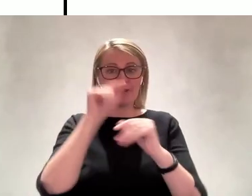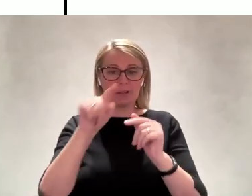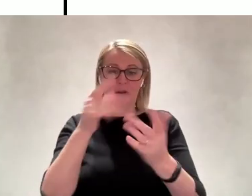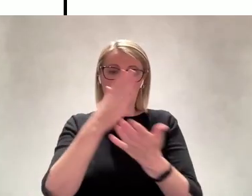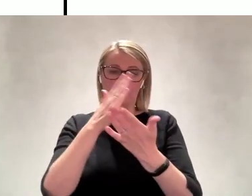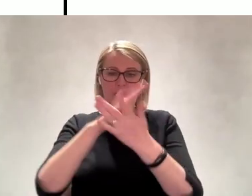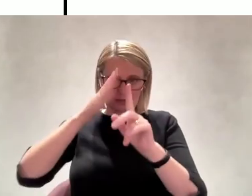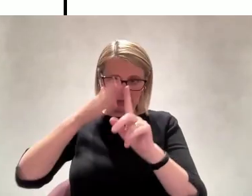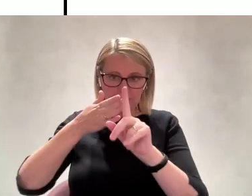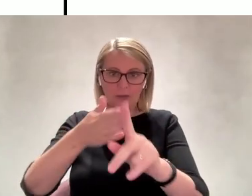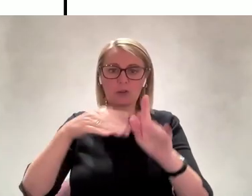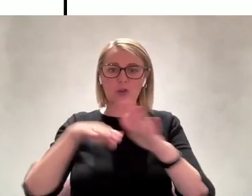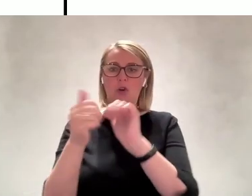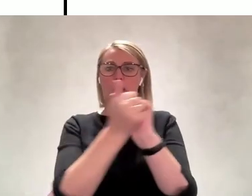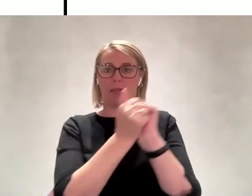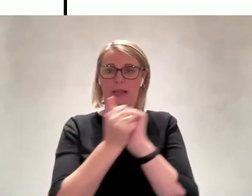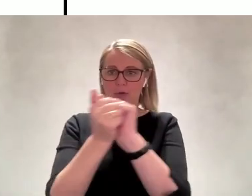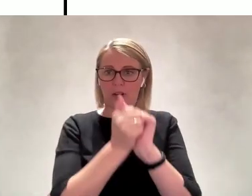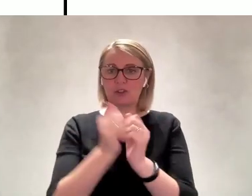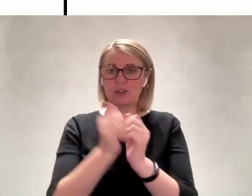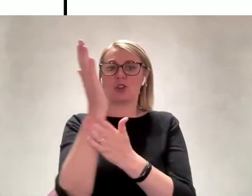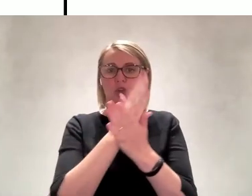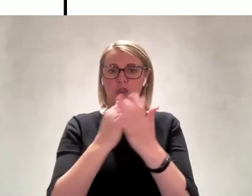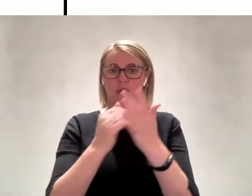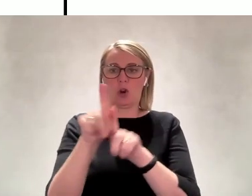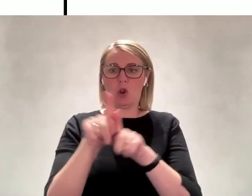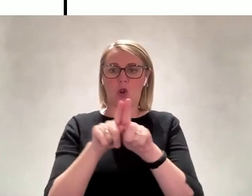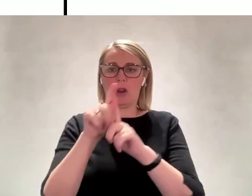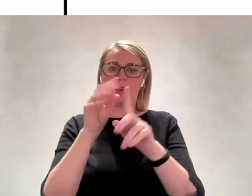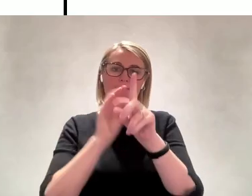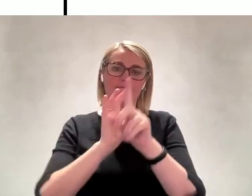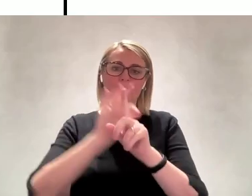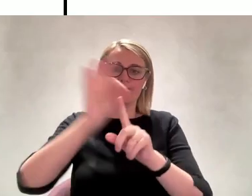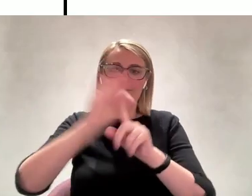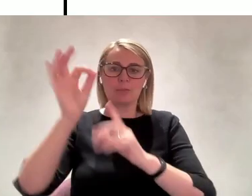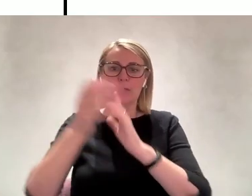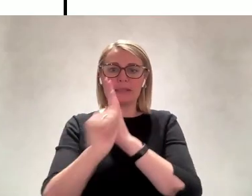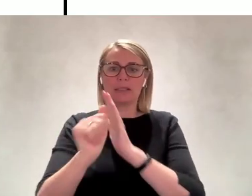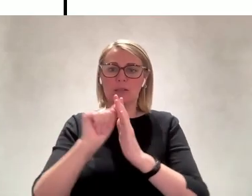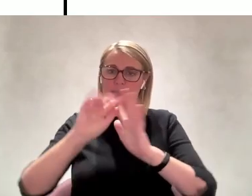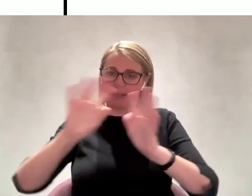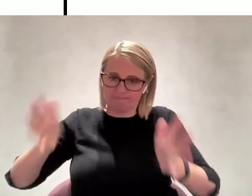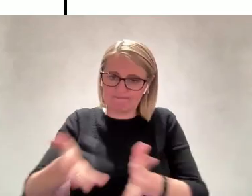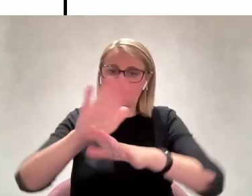a really strong focus on collaboration, shared learning, upskilling and enablement.